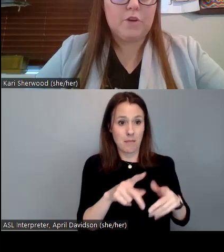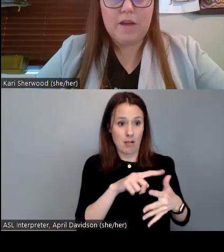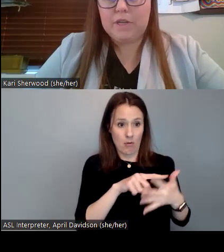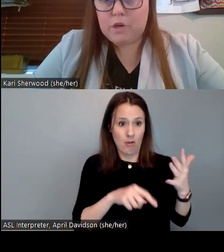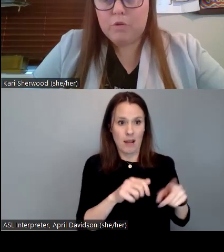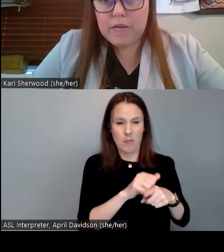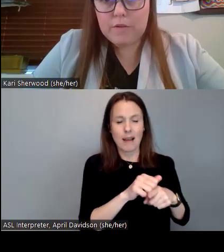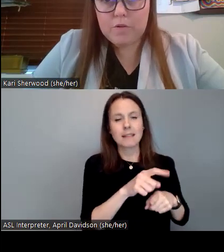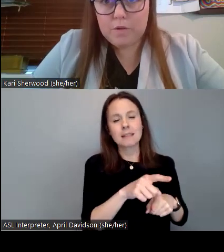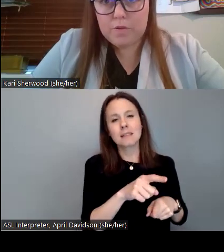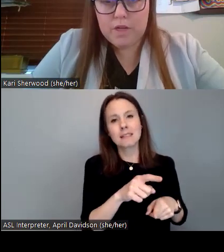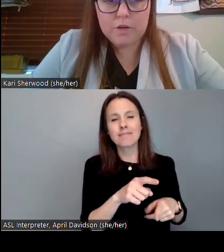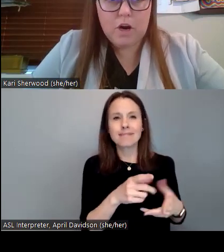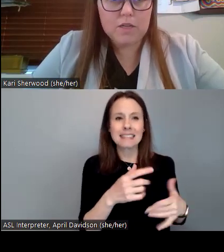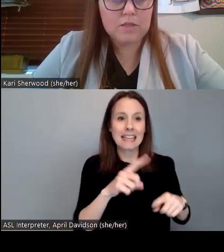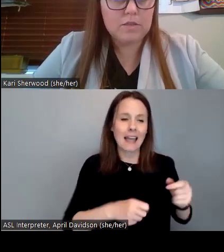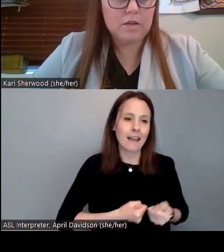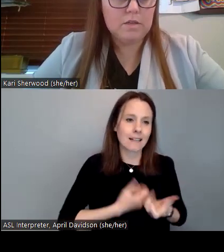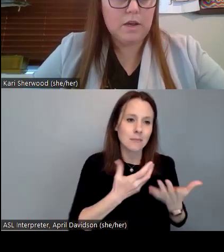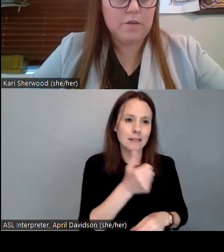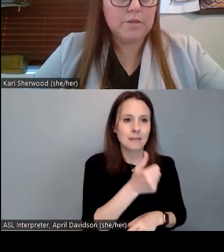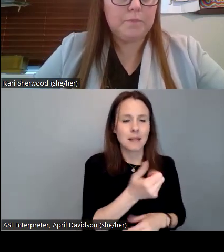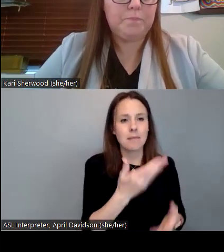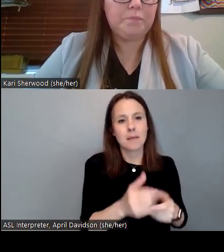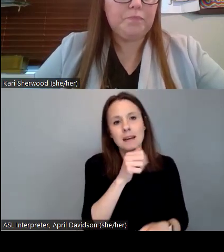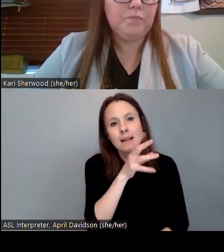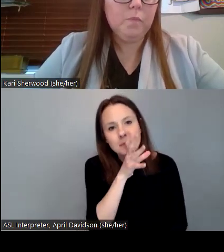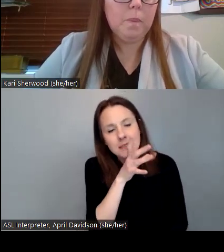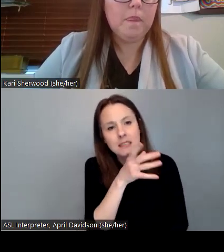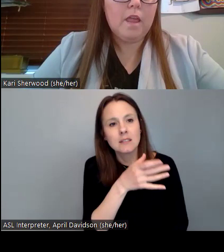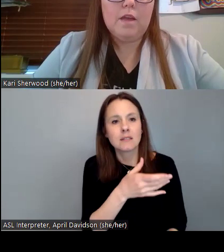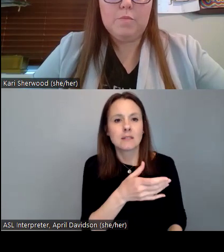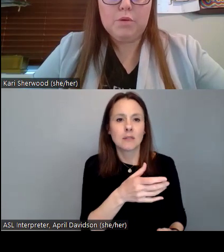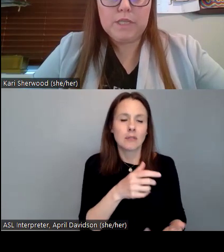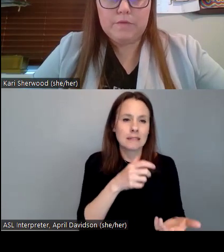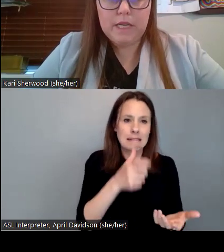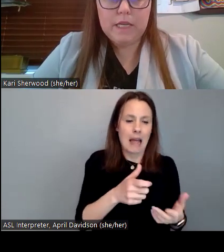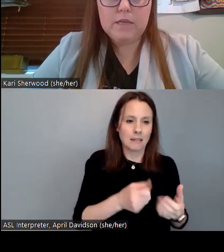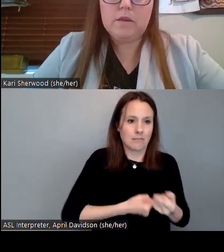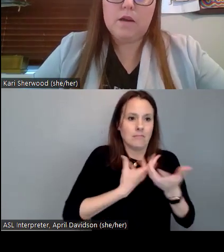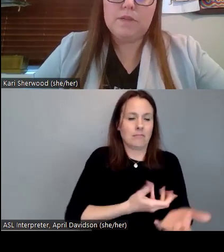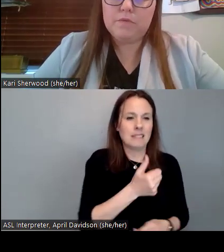they're having trouble getting their thoughts across to others.